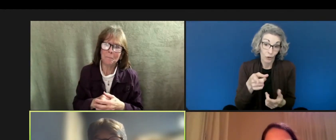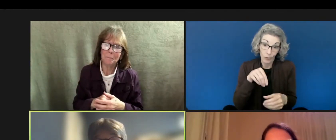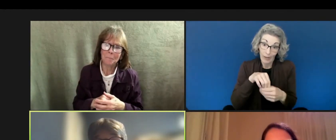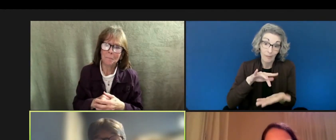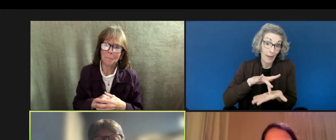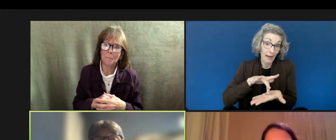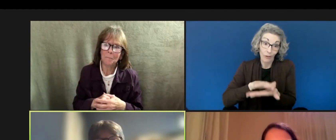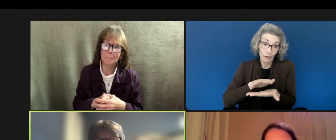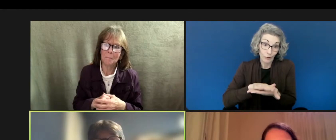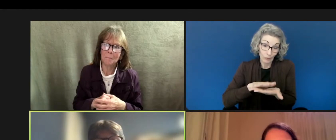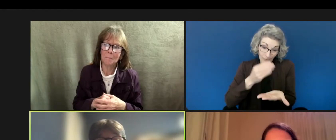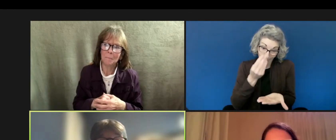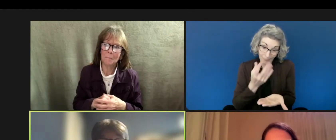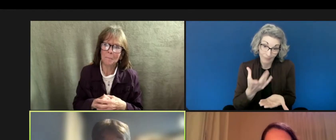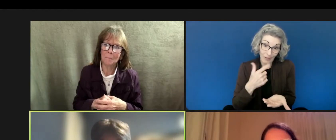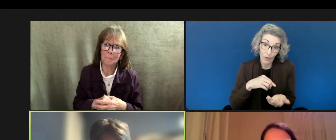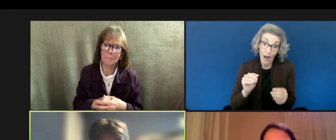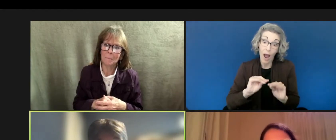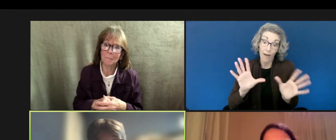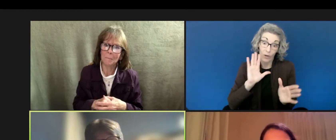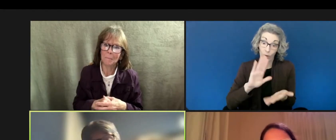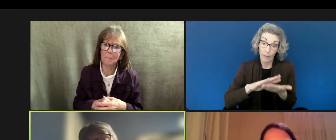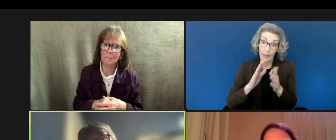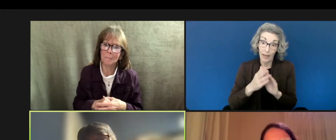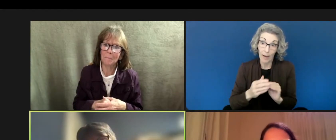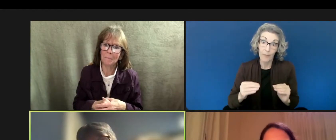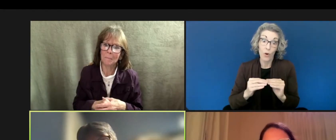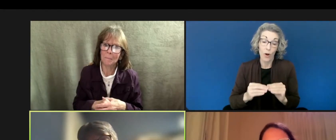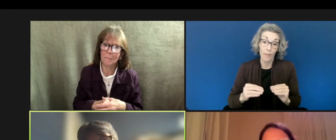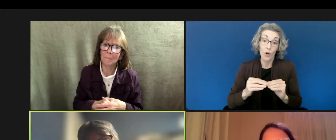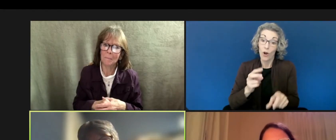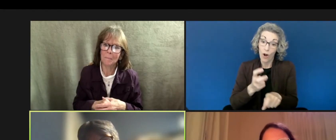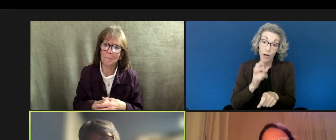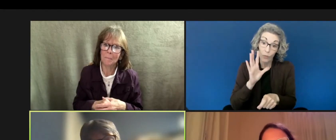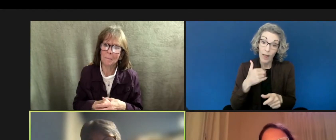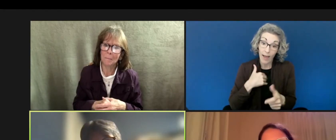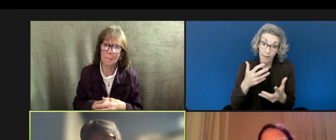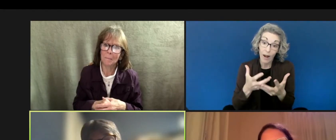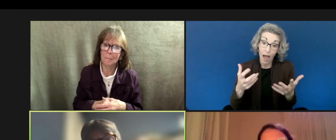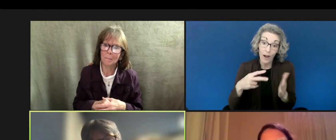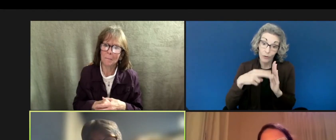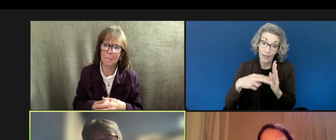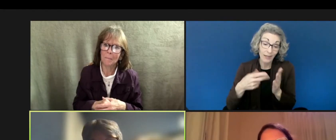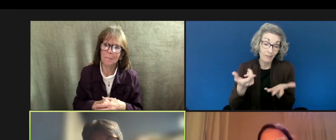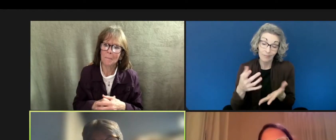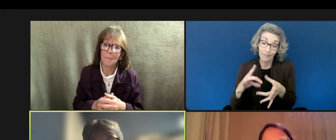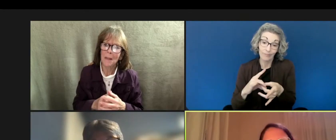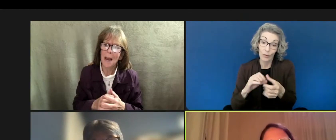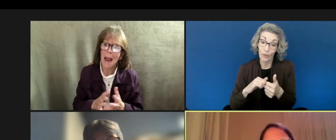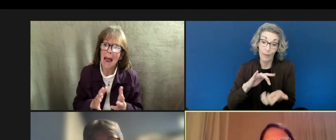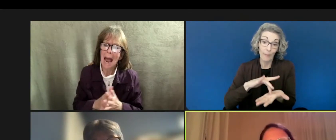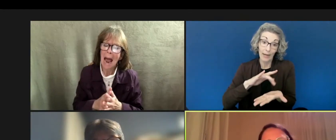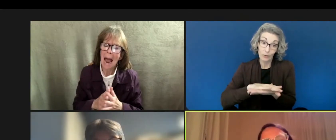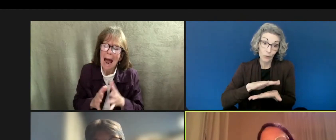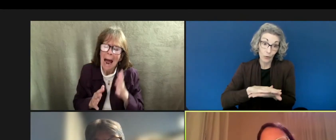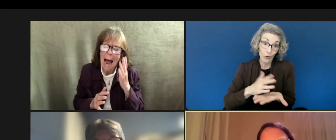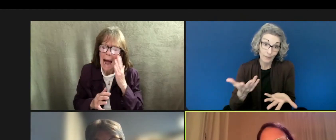so obviously it's going to get harder and there will be lots of reading, yeah, that goes with the territory. I know, I realized that,